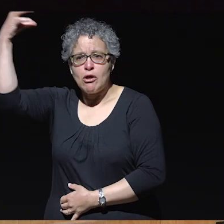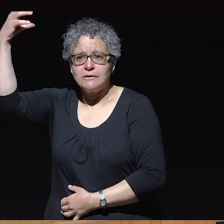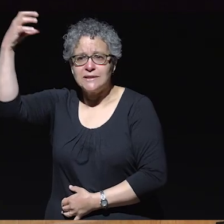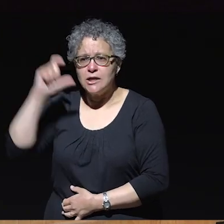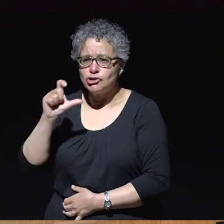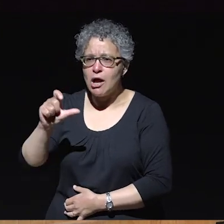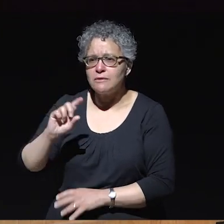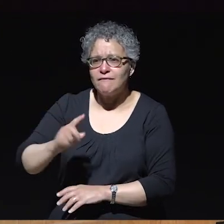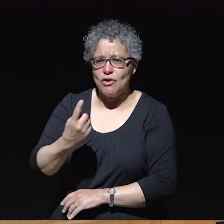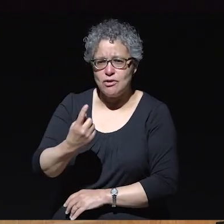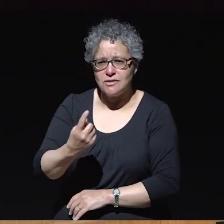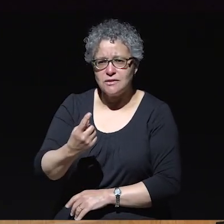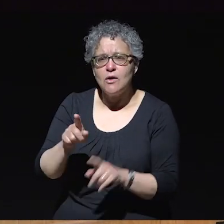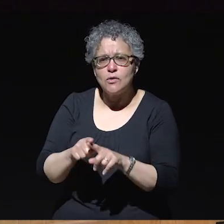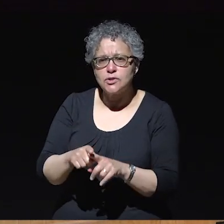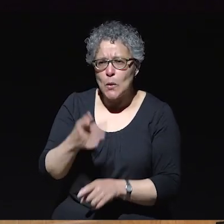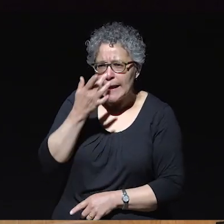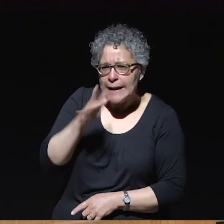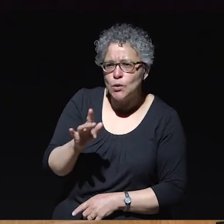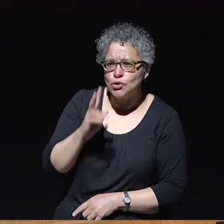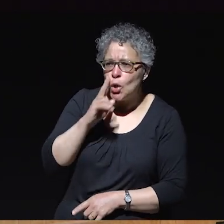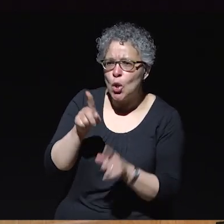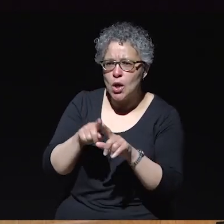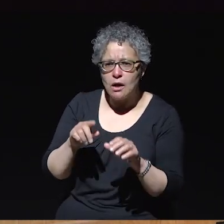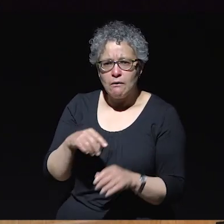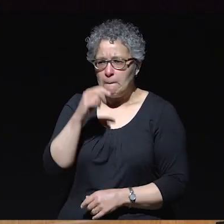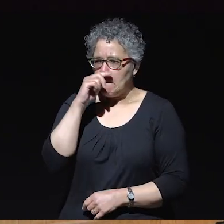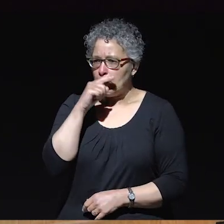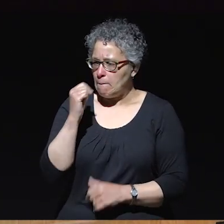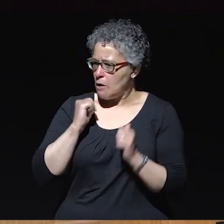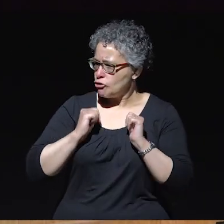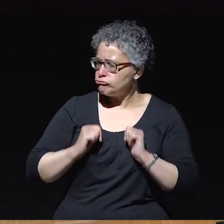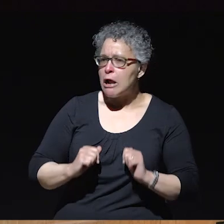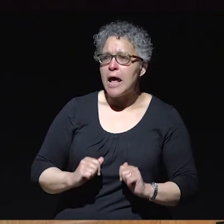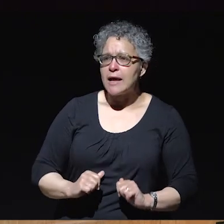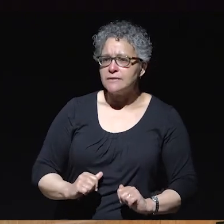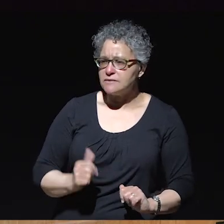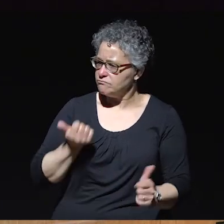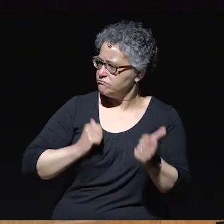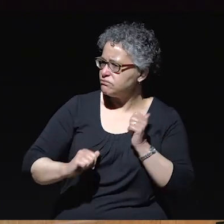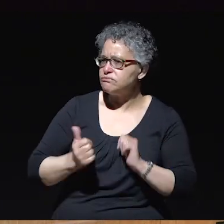As well as the "illusion of grandeur", this idea of not just the wonderful painting,